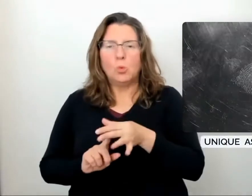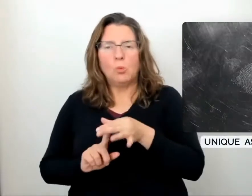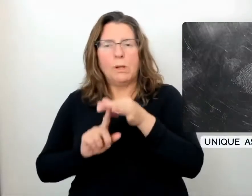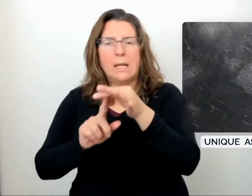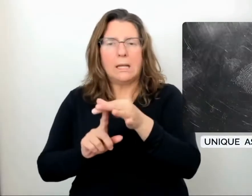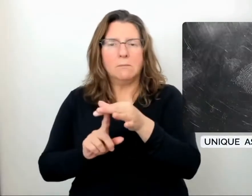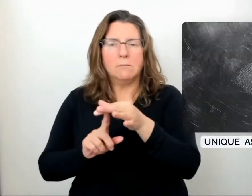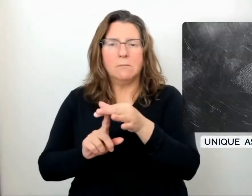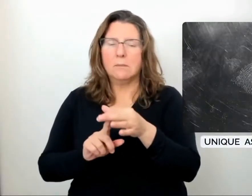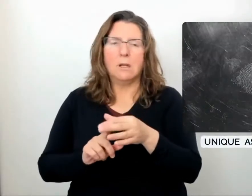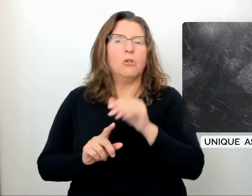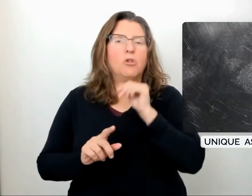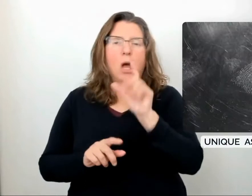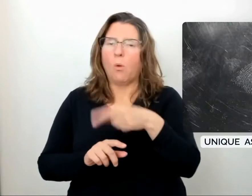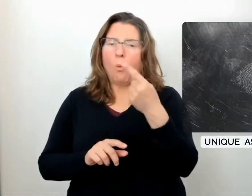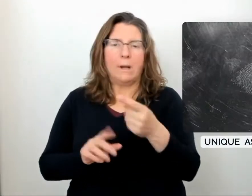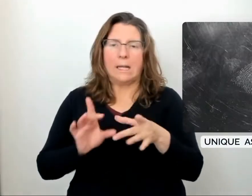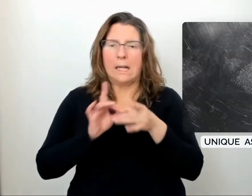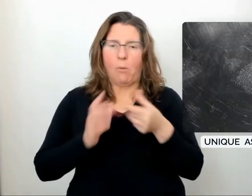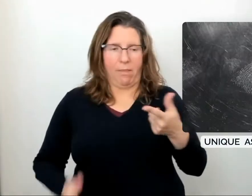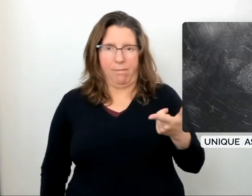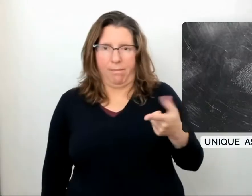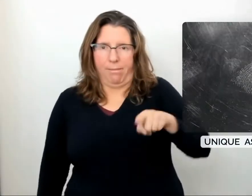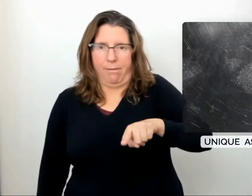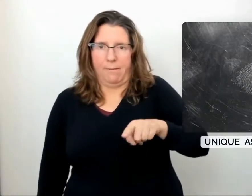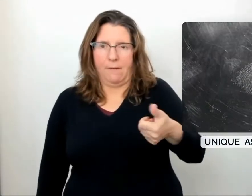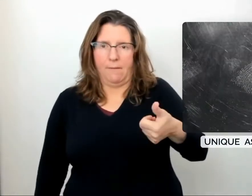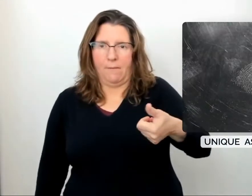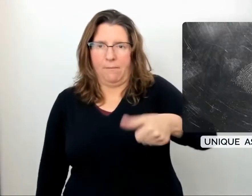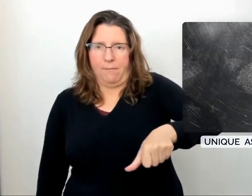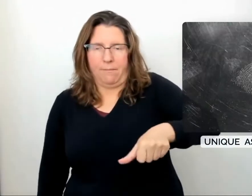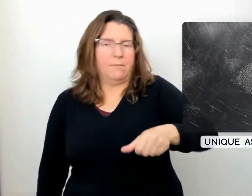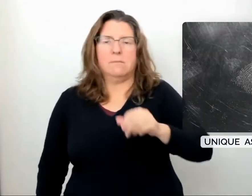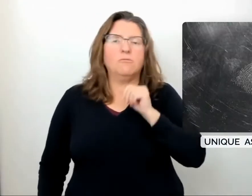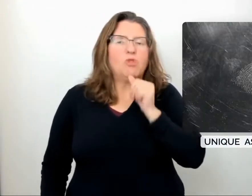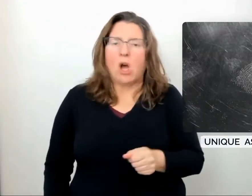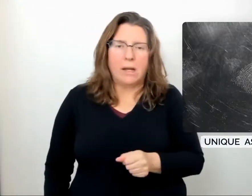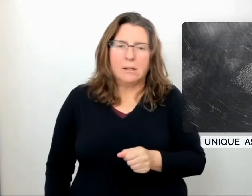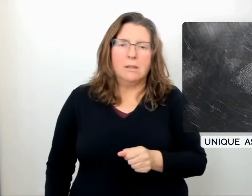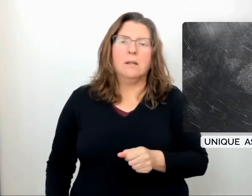We are uniquely individual in more than just our fingerprints.